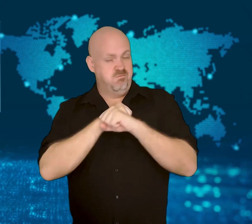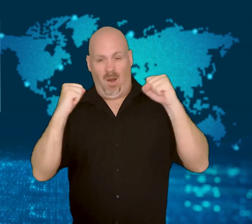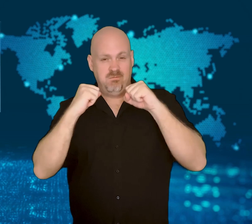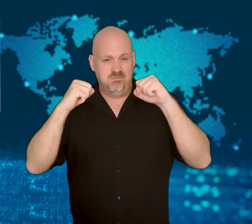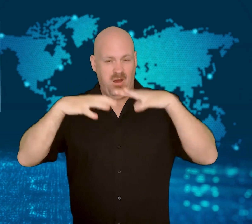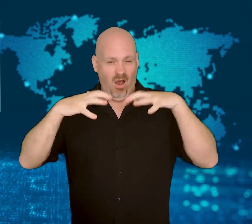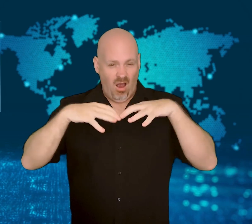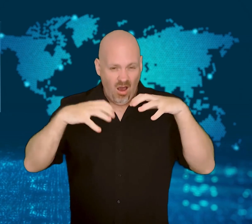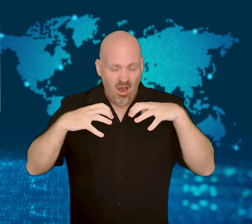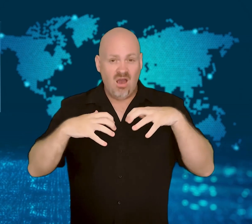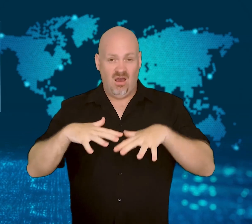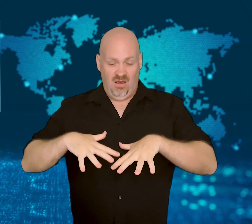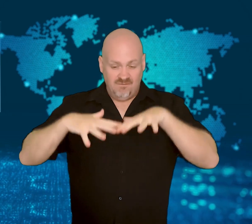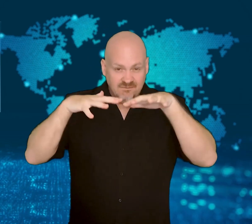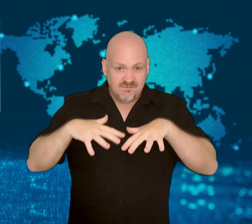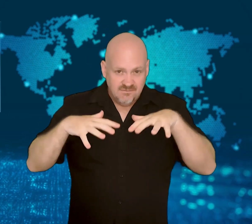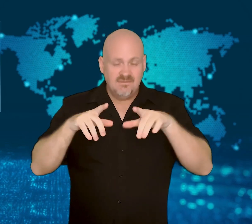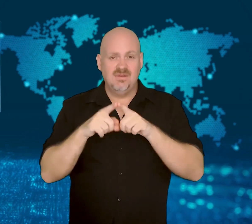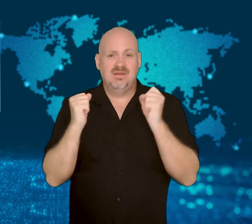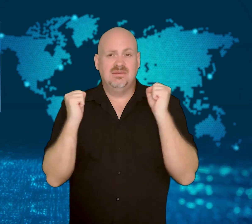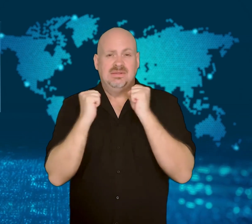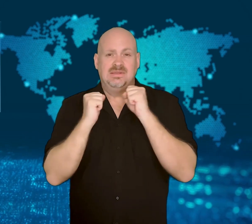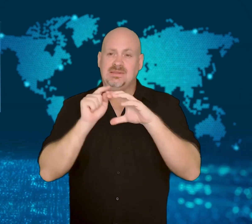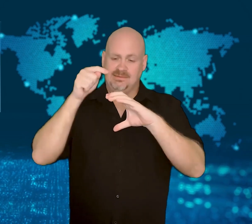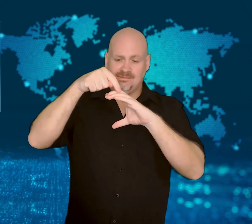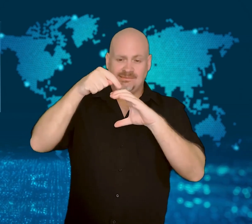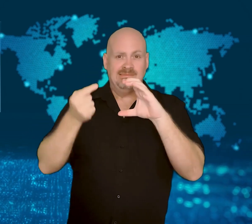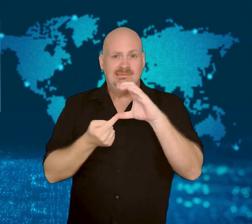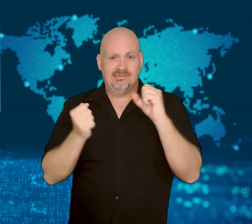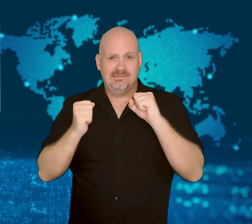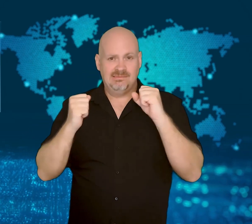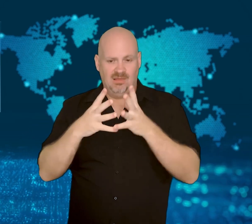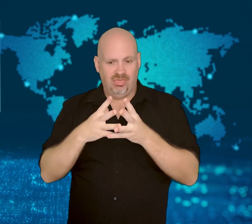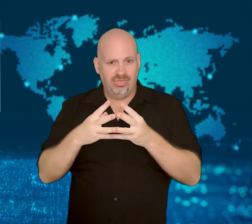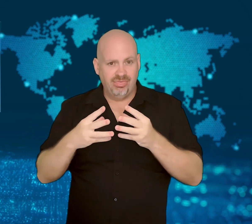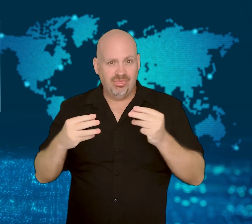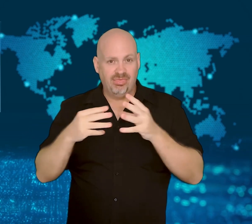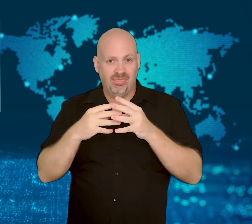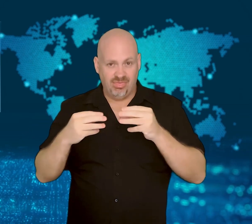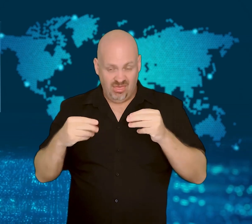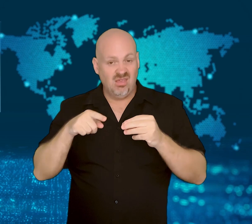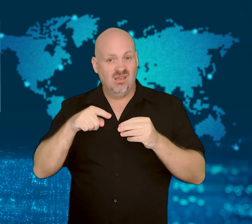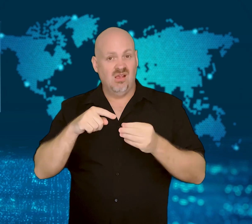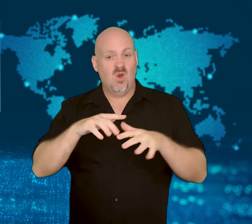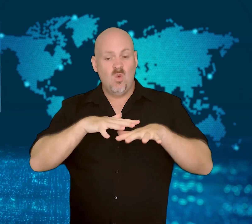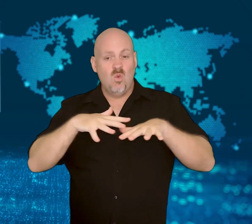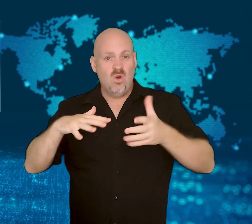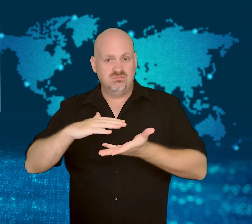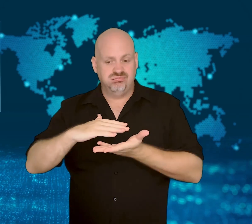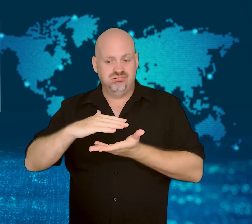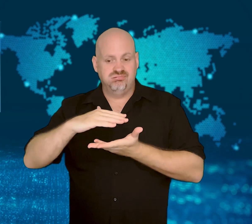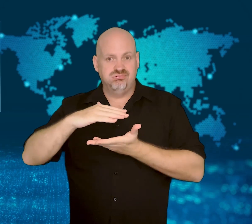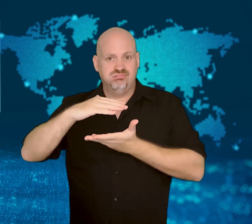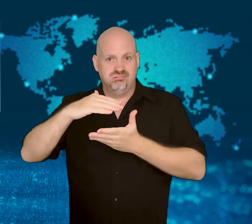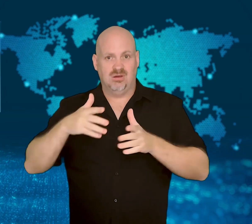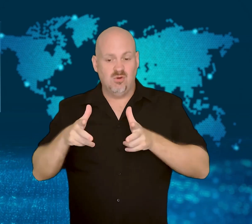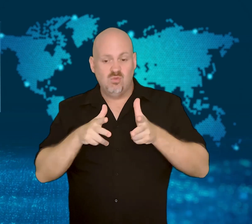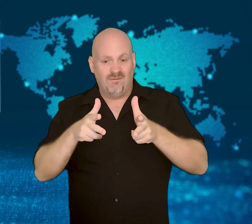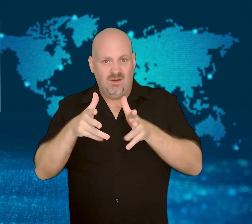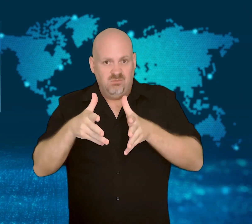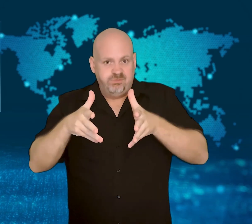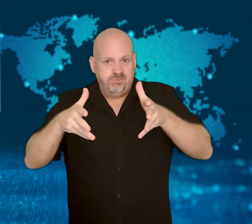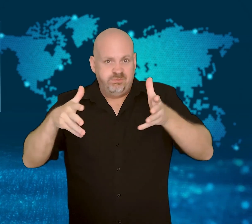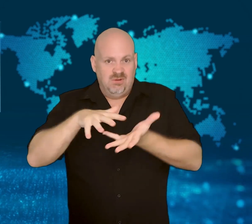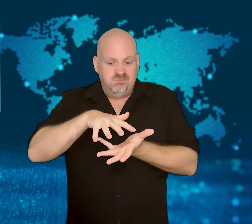They plead for the world to limit greenhouse gas emissions, warning there will be